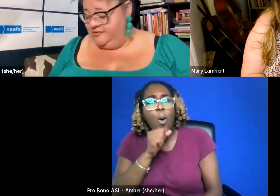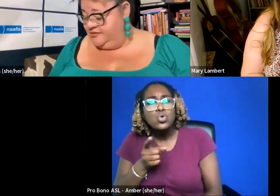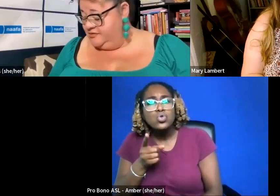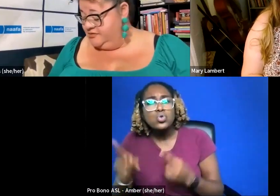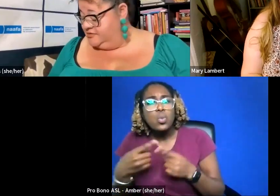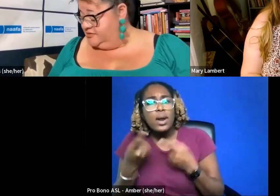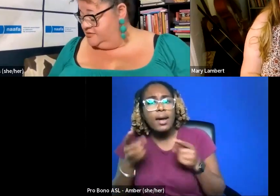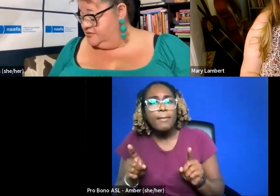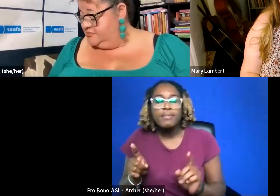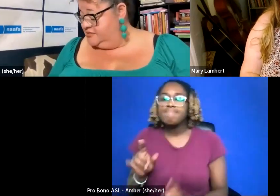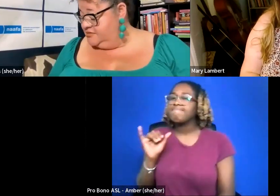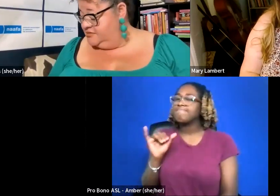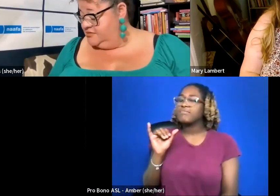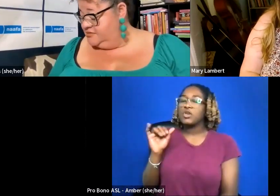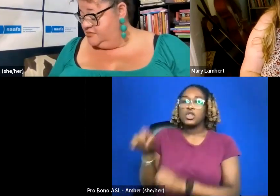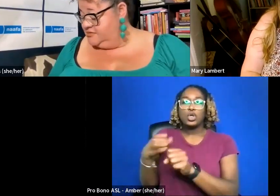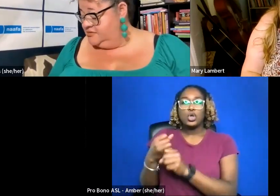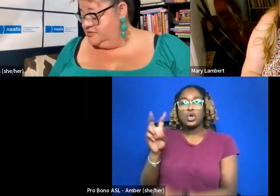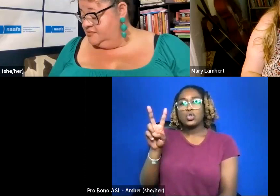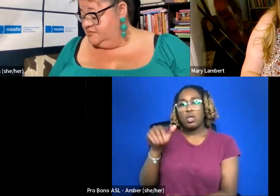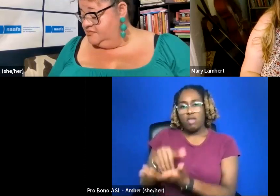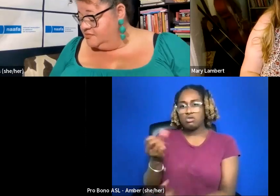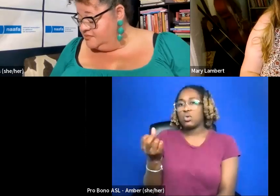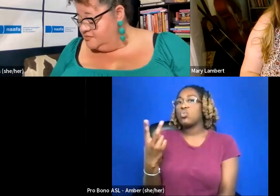This would have been 2012, and I was 23.